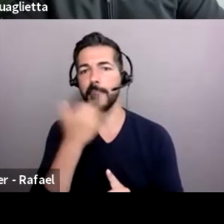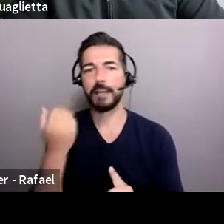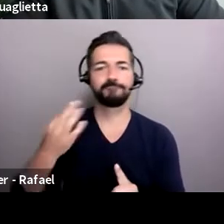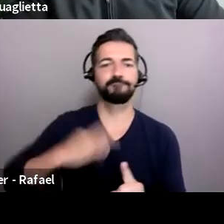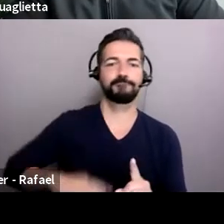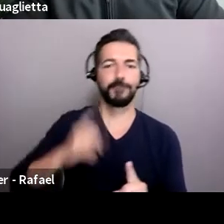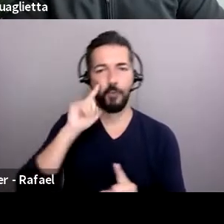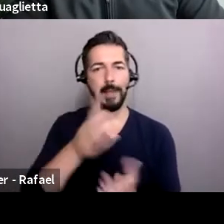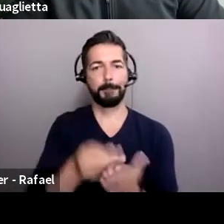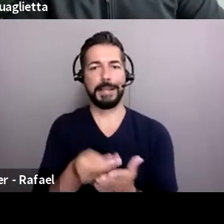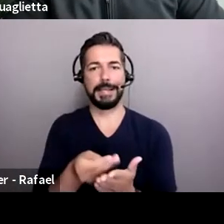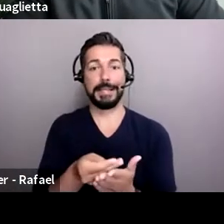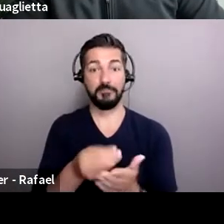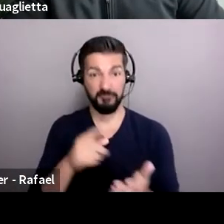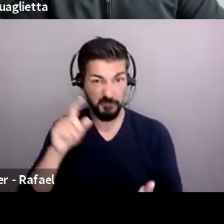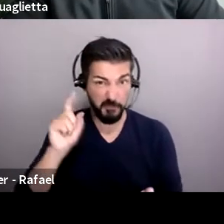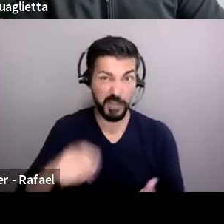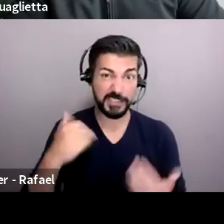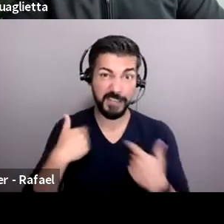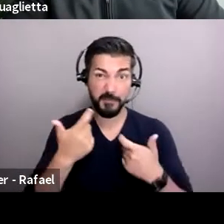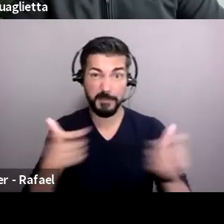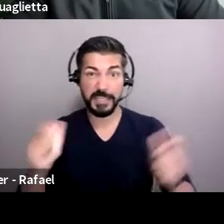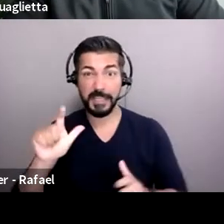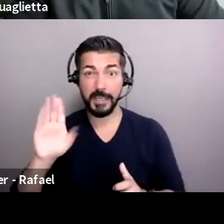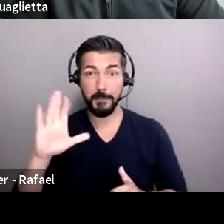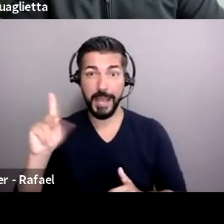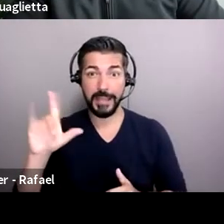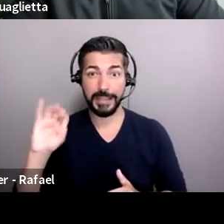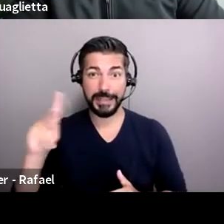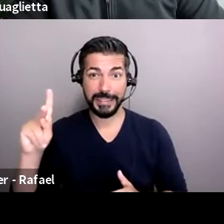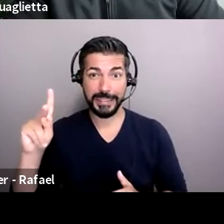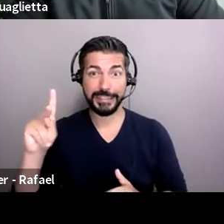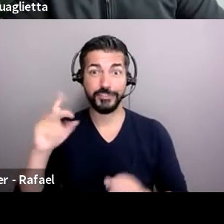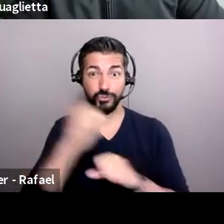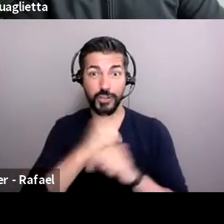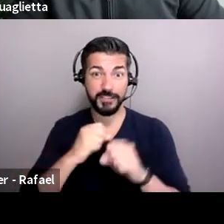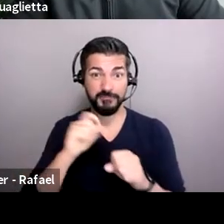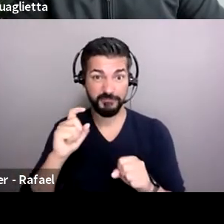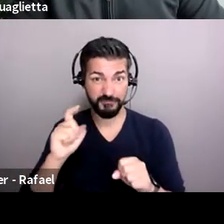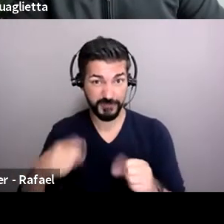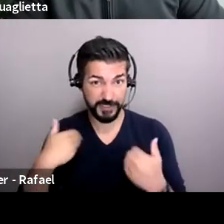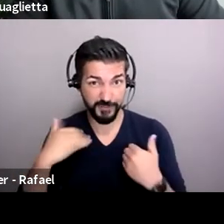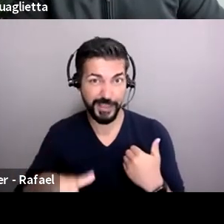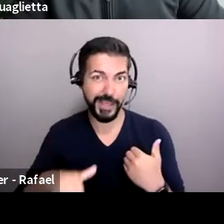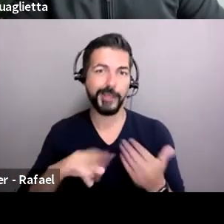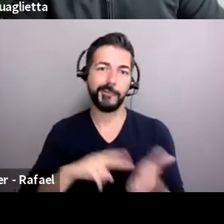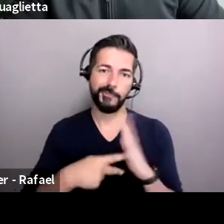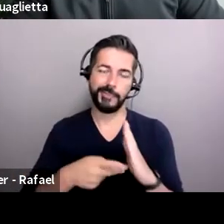Do they need a robust backling strategy if they do, that's going to impact the cost by a lot.